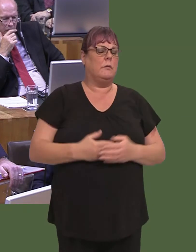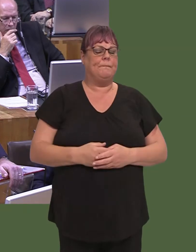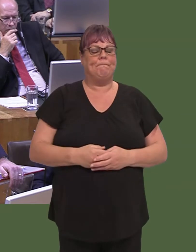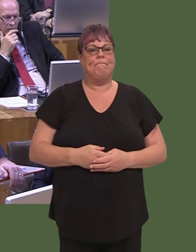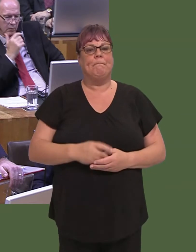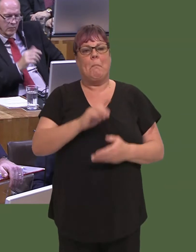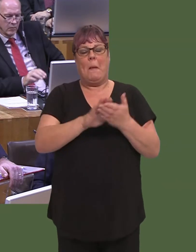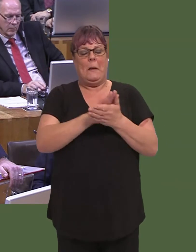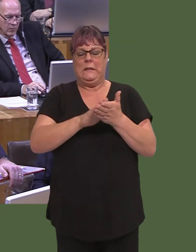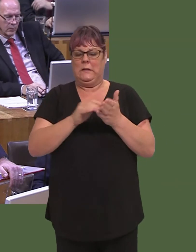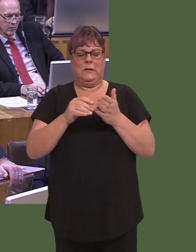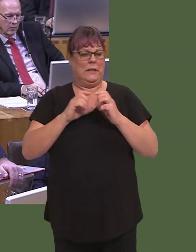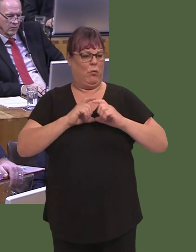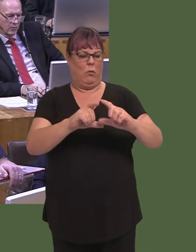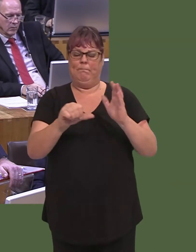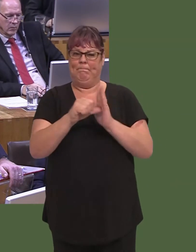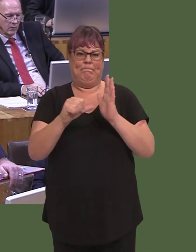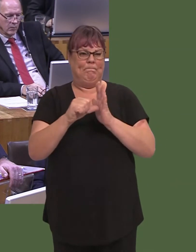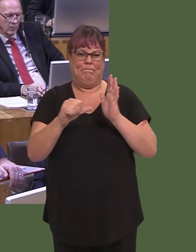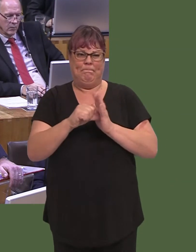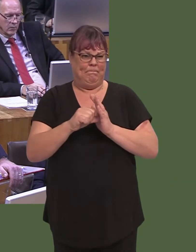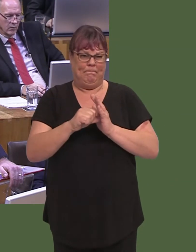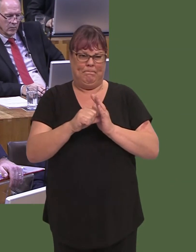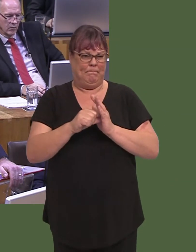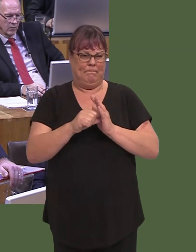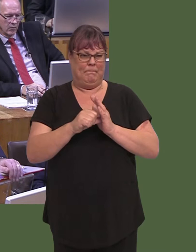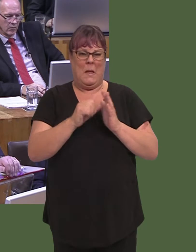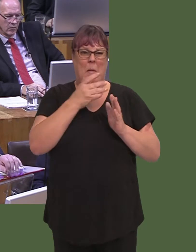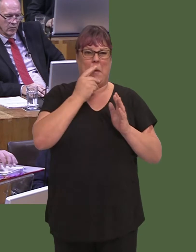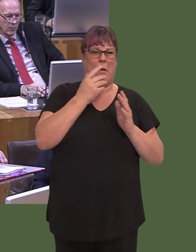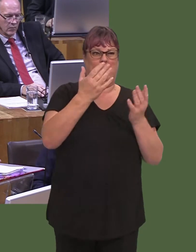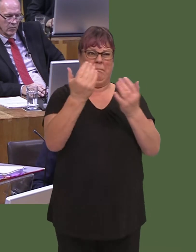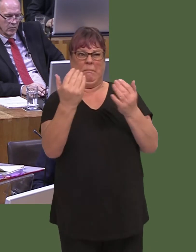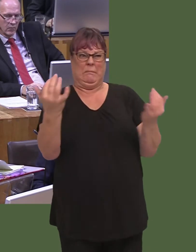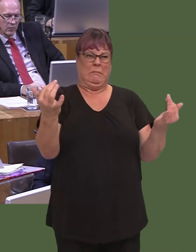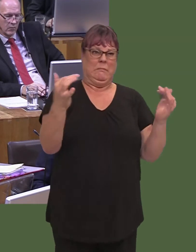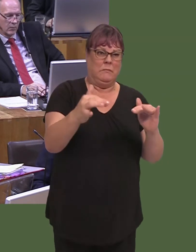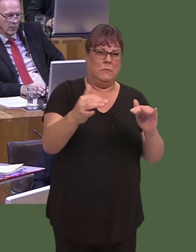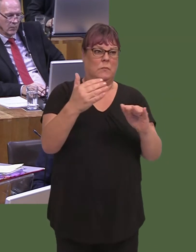at that point to draw people in because of the crash.